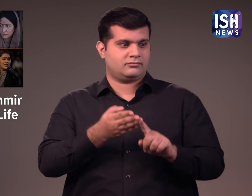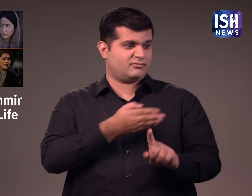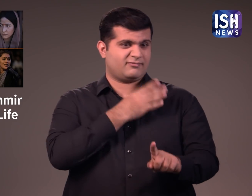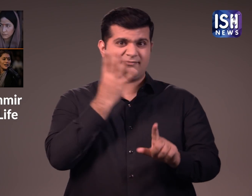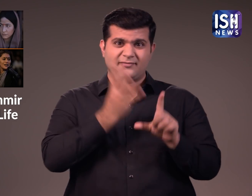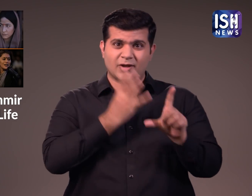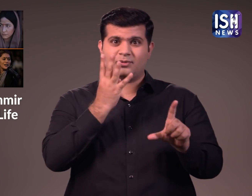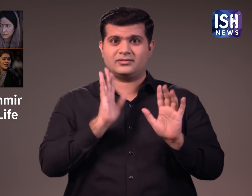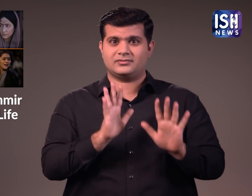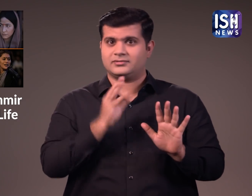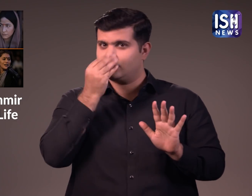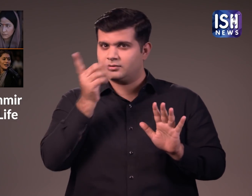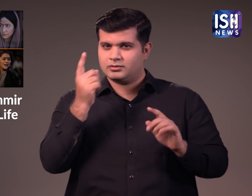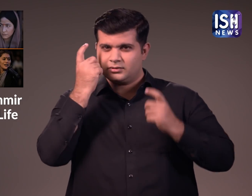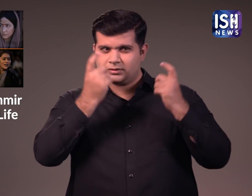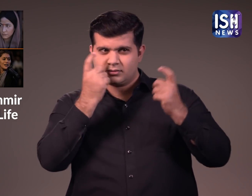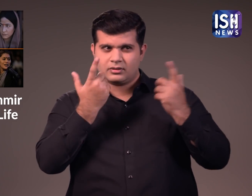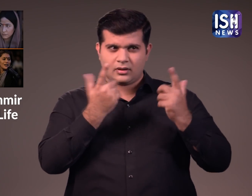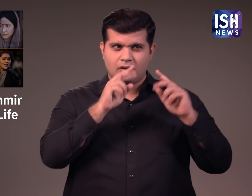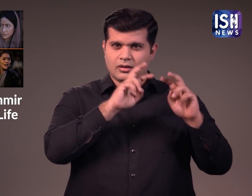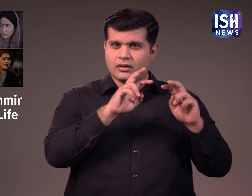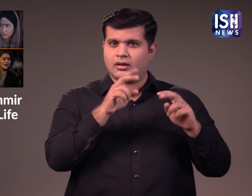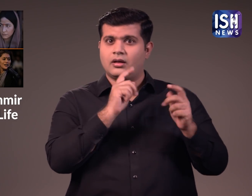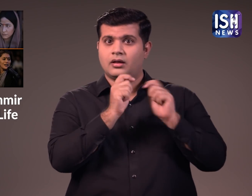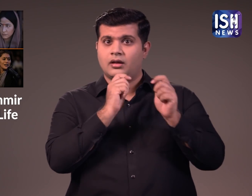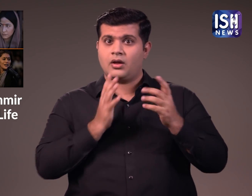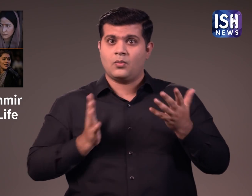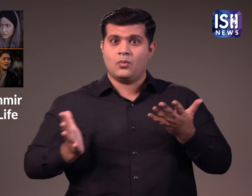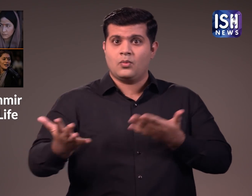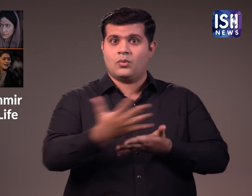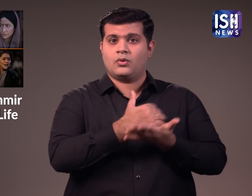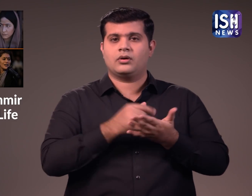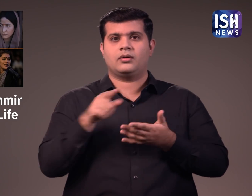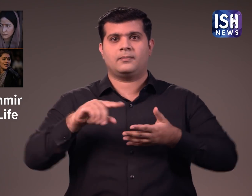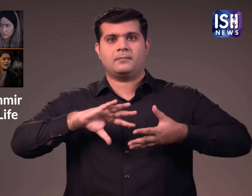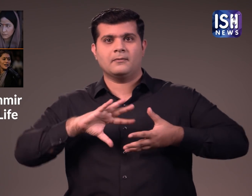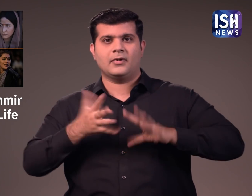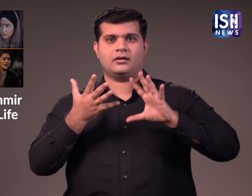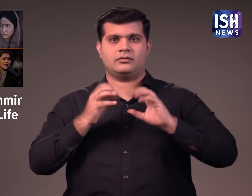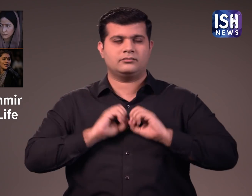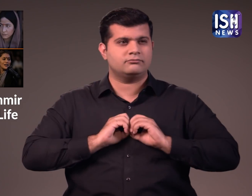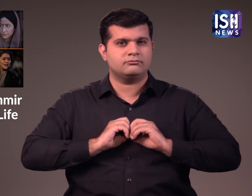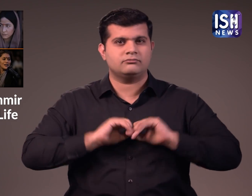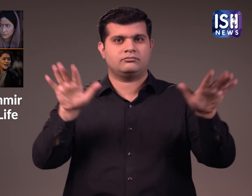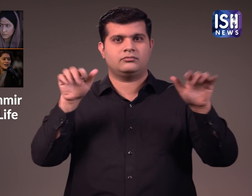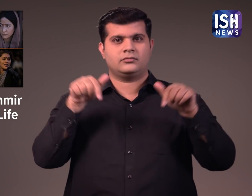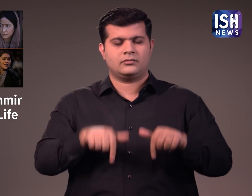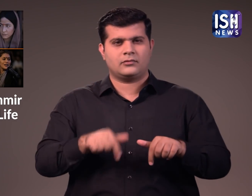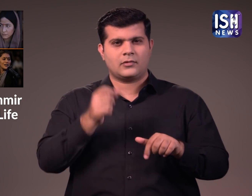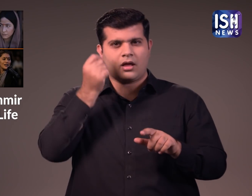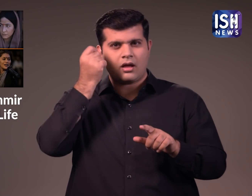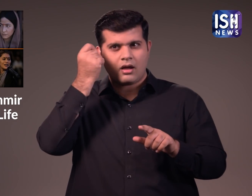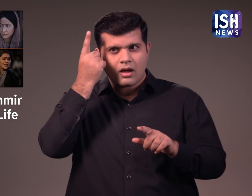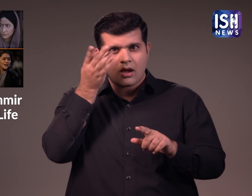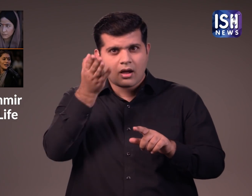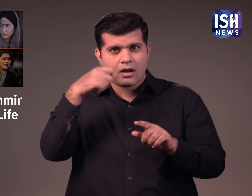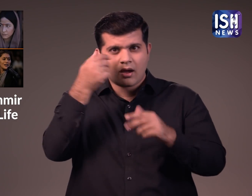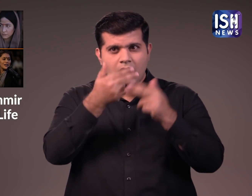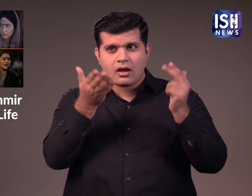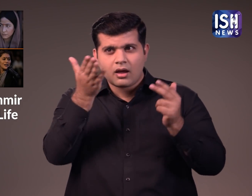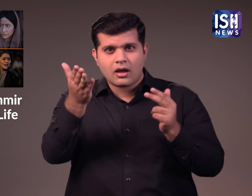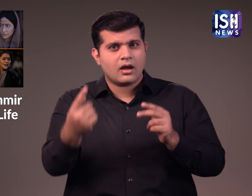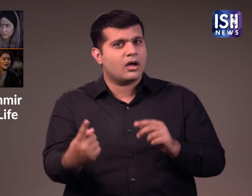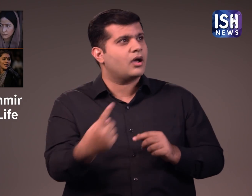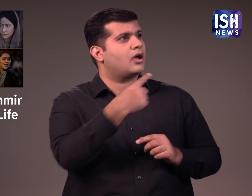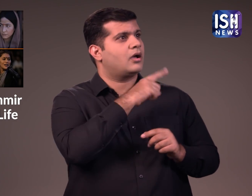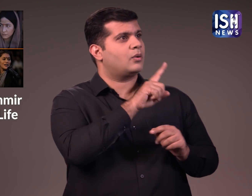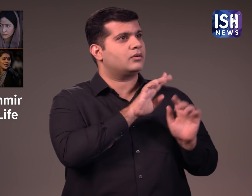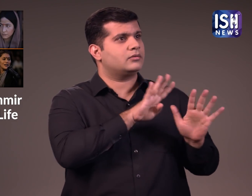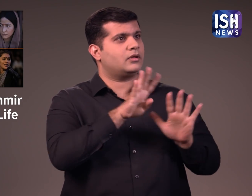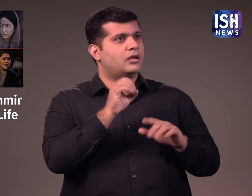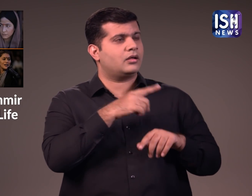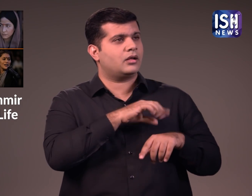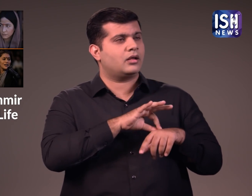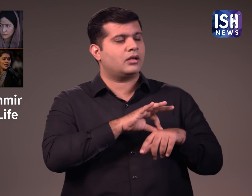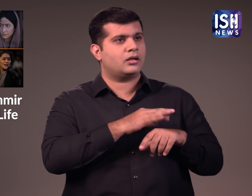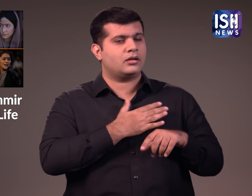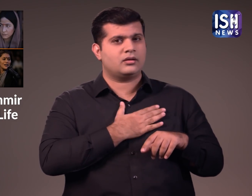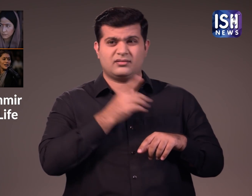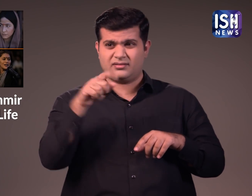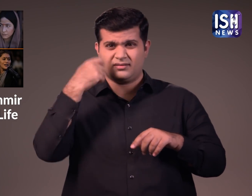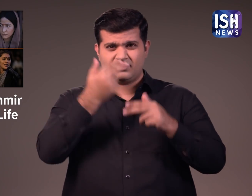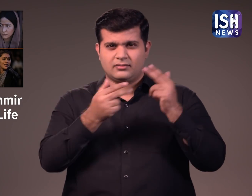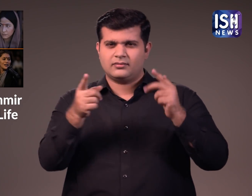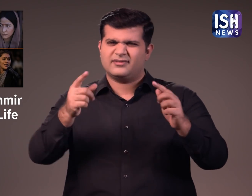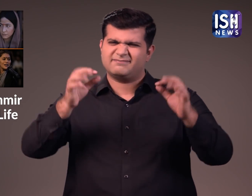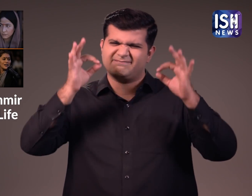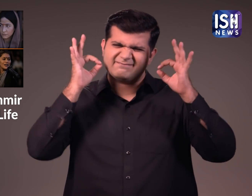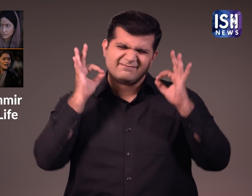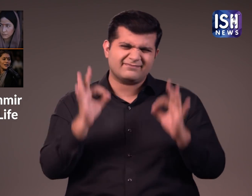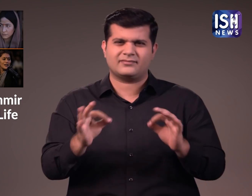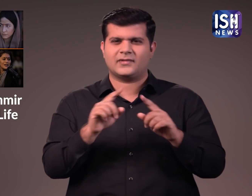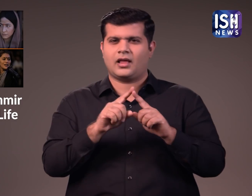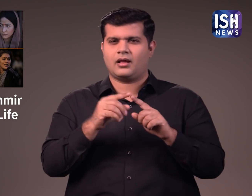It wasn't easy. The movie was made based on these real life interviews and facts of the 1990 exodus.